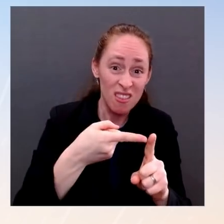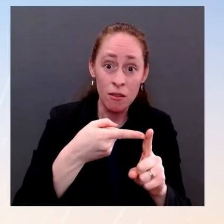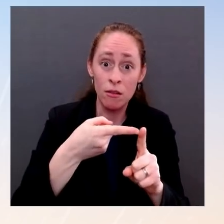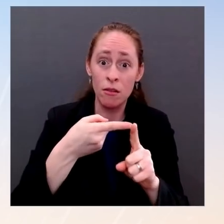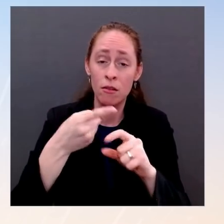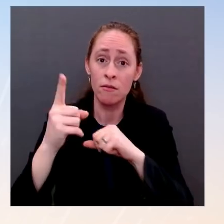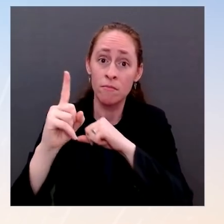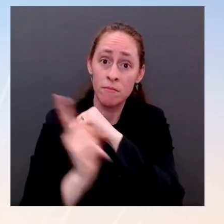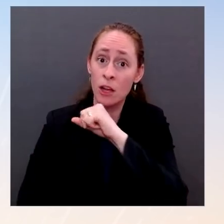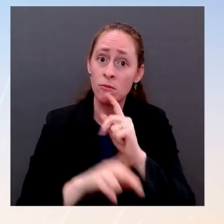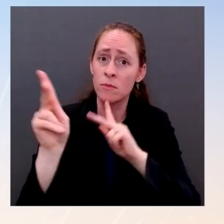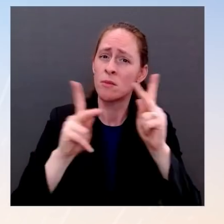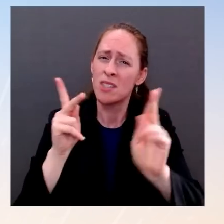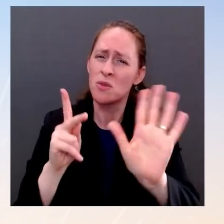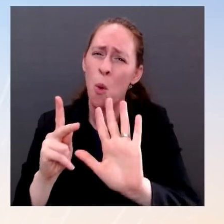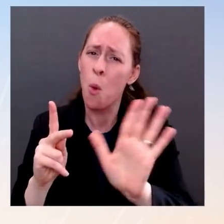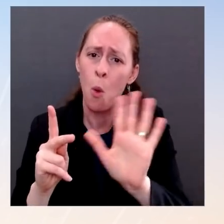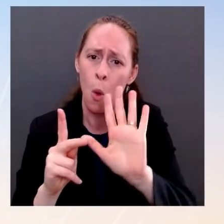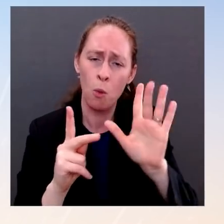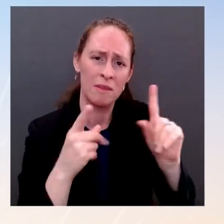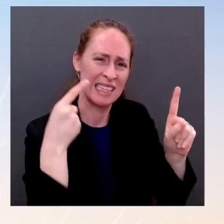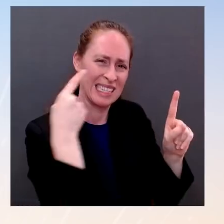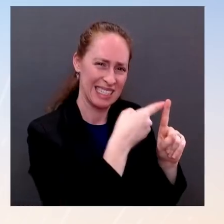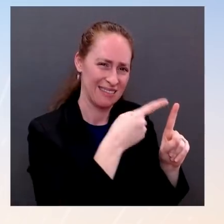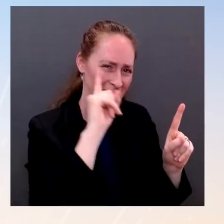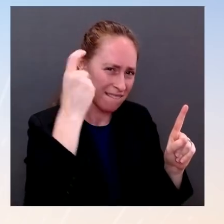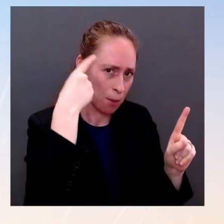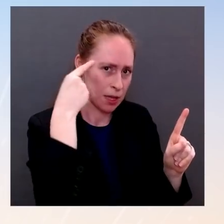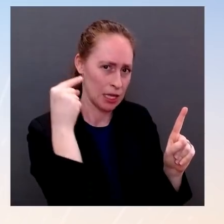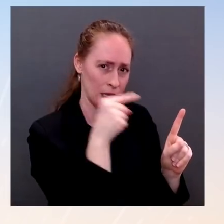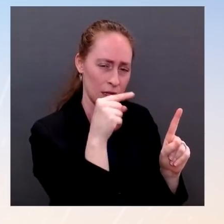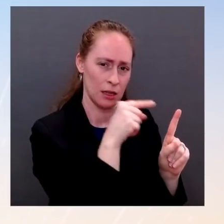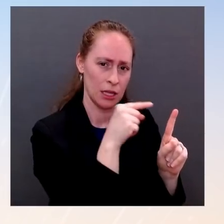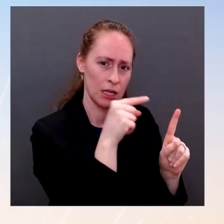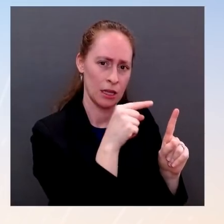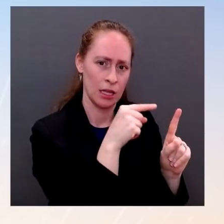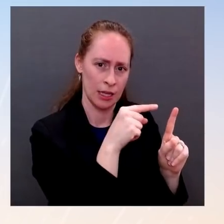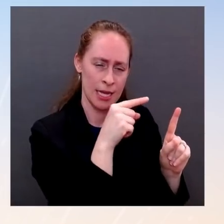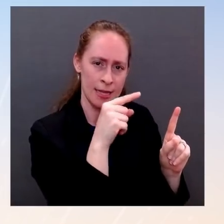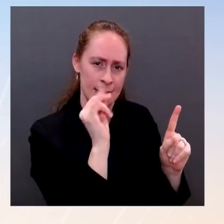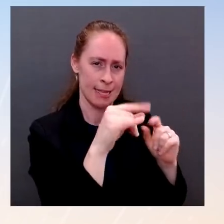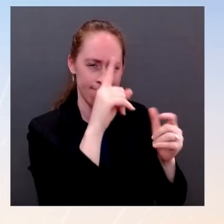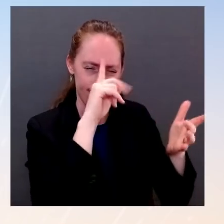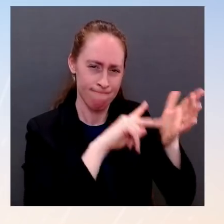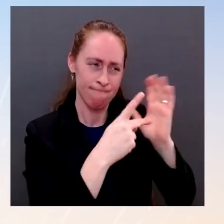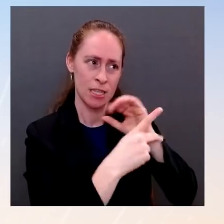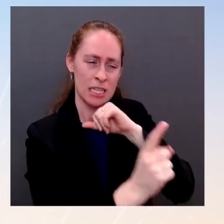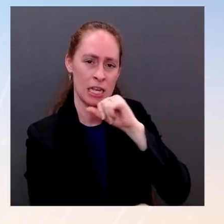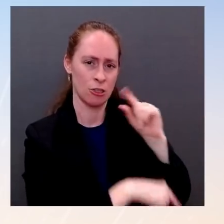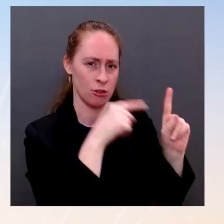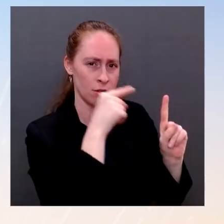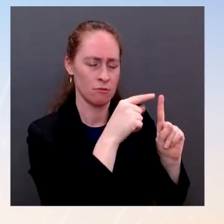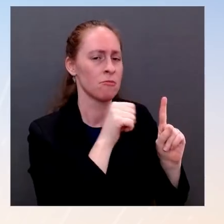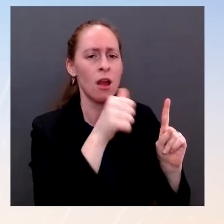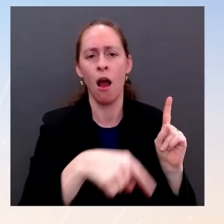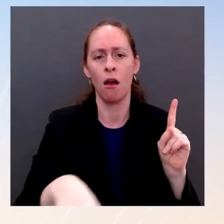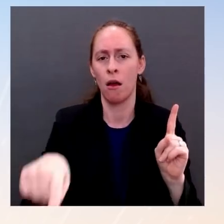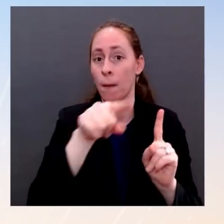and the Russian state. That's where they're designed. And so, where you see most of the force of sanctions back in 2014 and where you'll see them again now